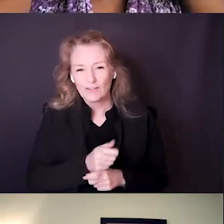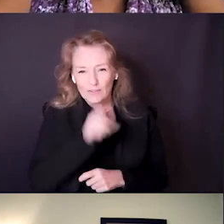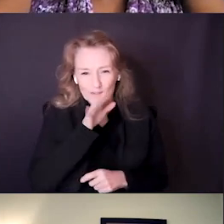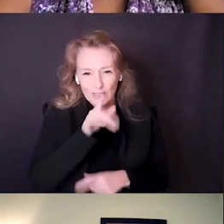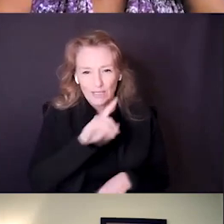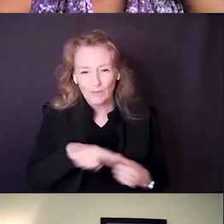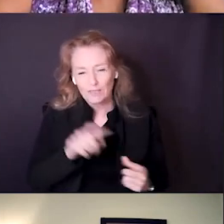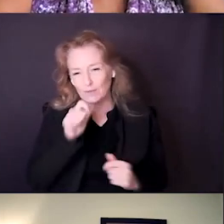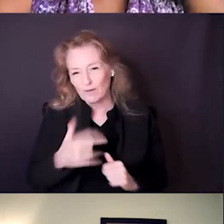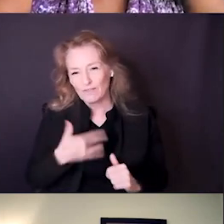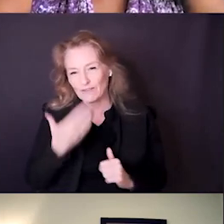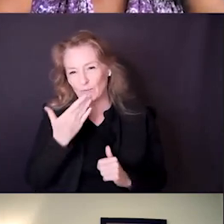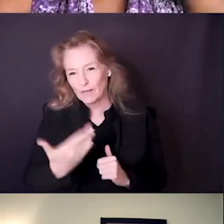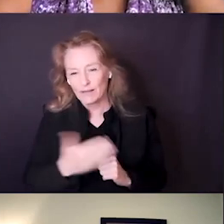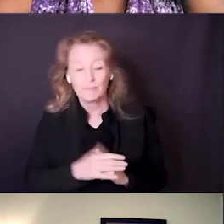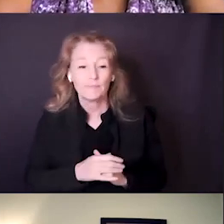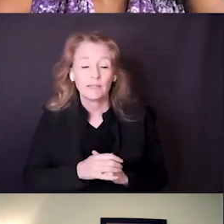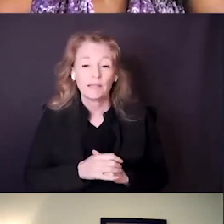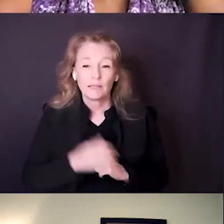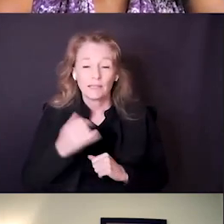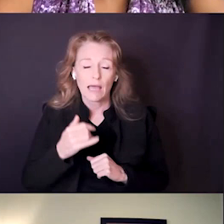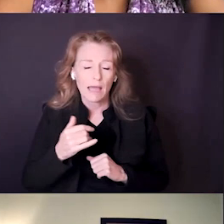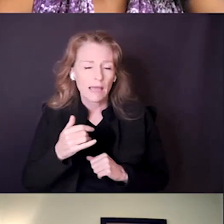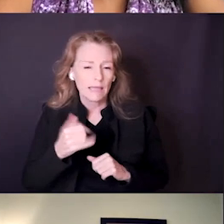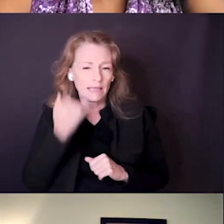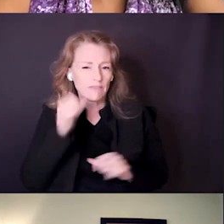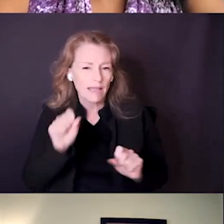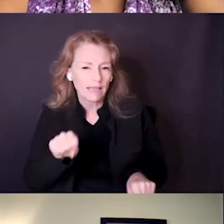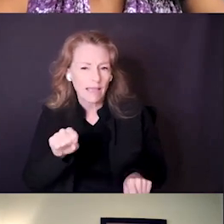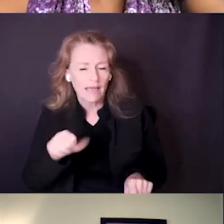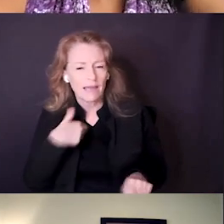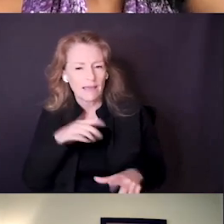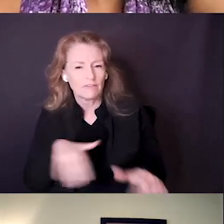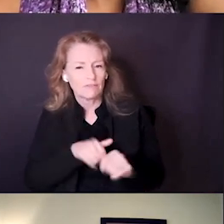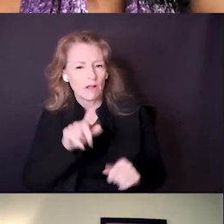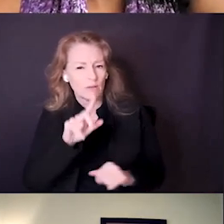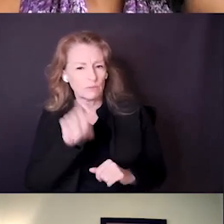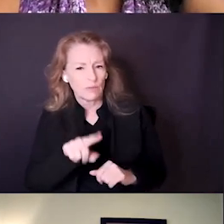IF I MAY, I WILL ASK YOU A FOLLOWUP QUESTION BEFORE WE SHIFT TO THE ROUND TABLE.